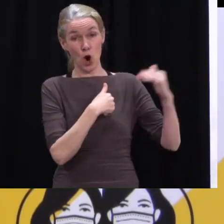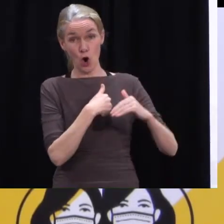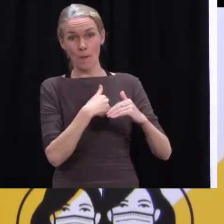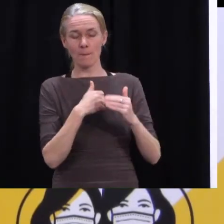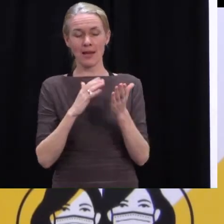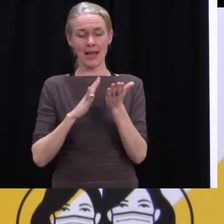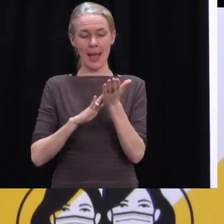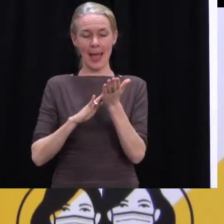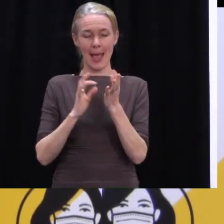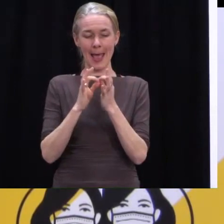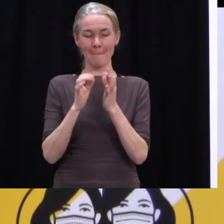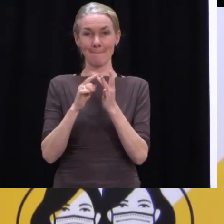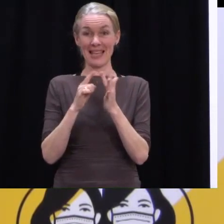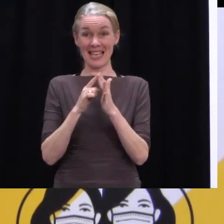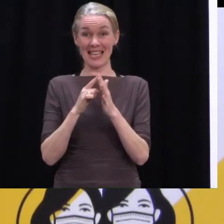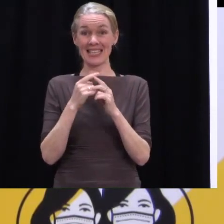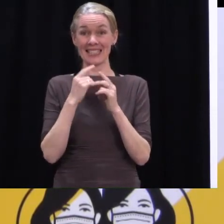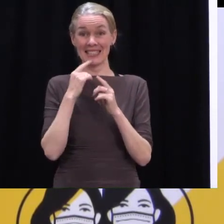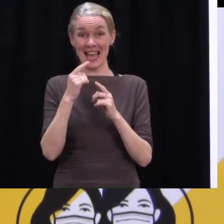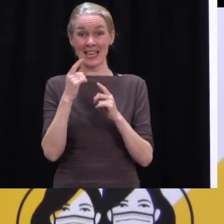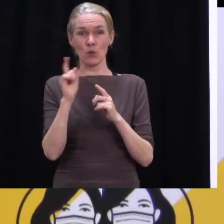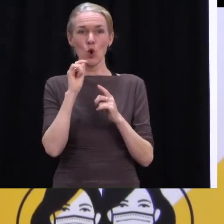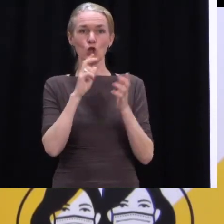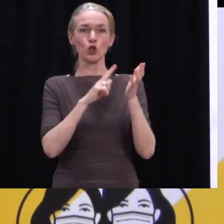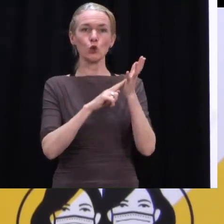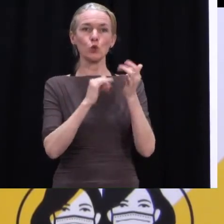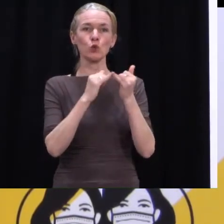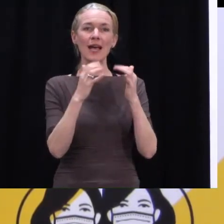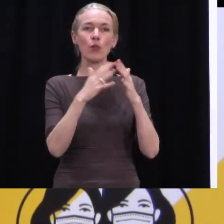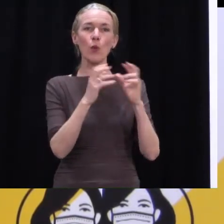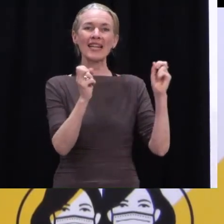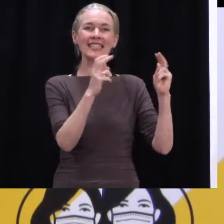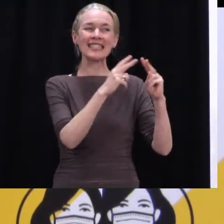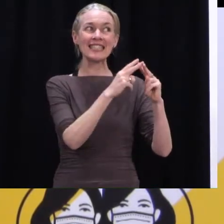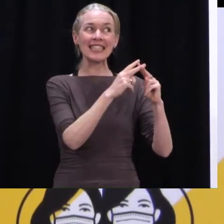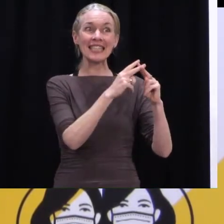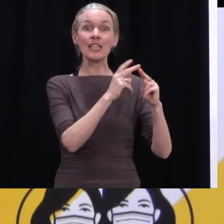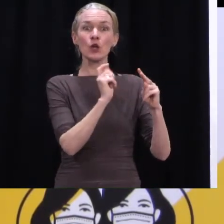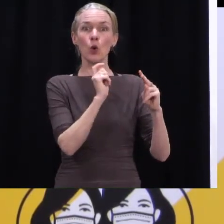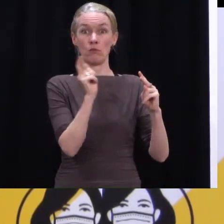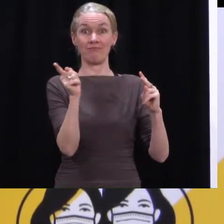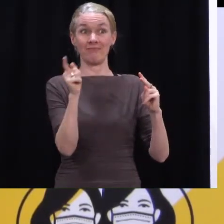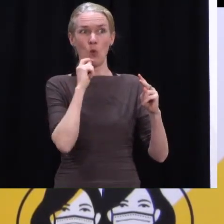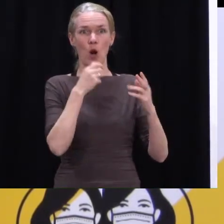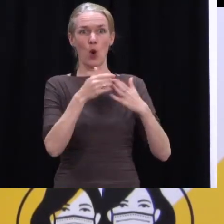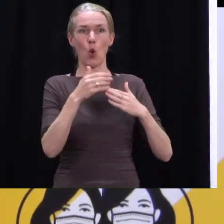place as other parts of the world. We know some people